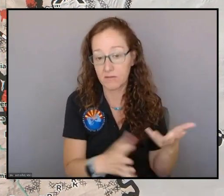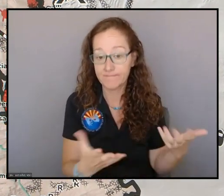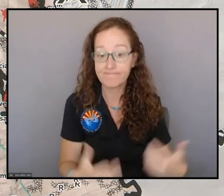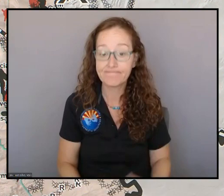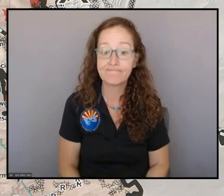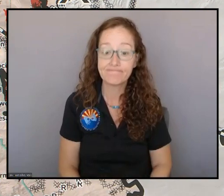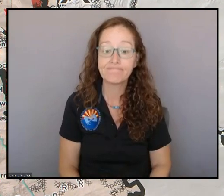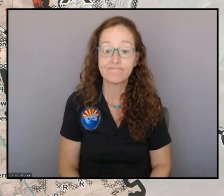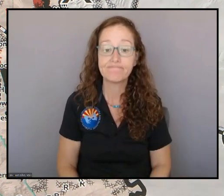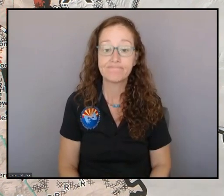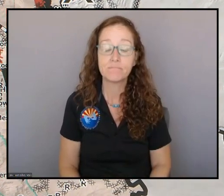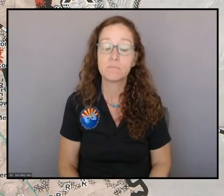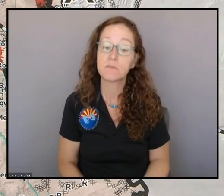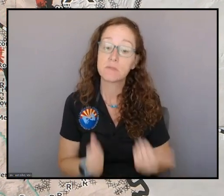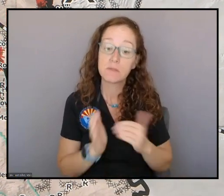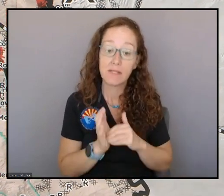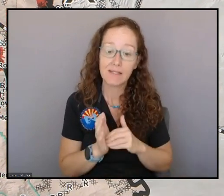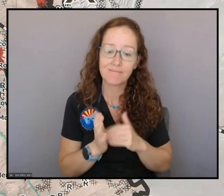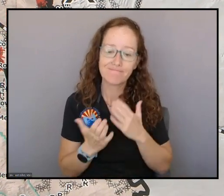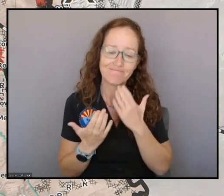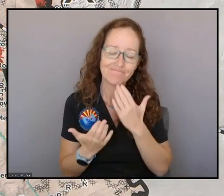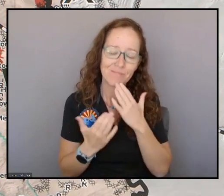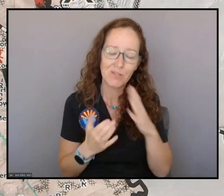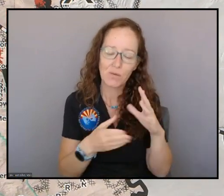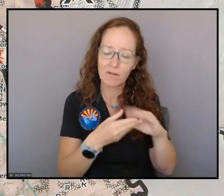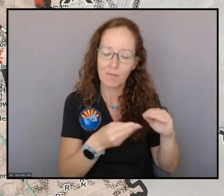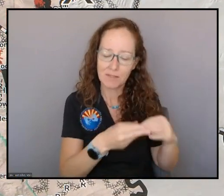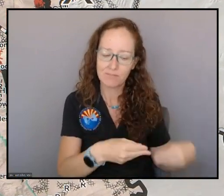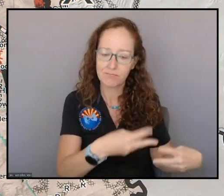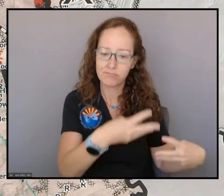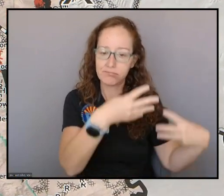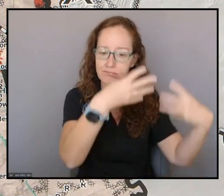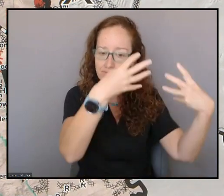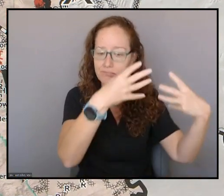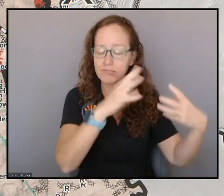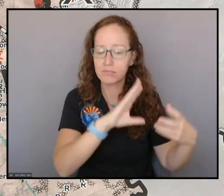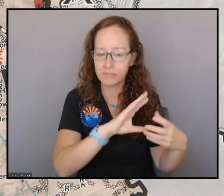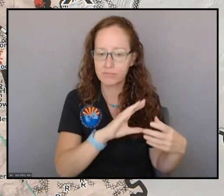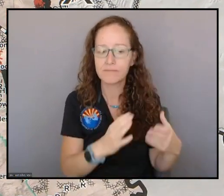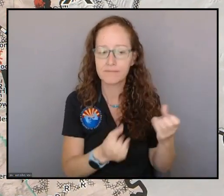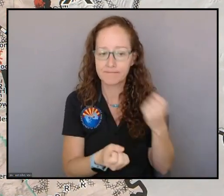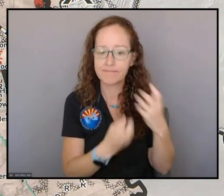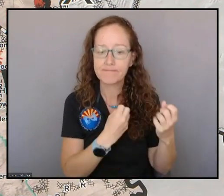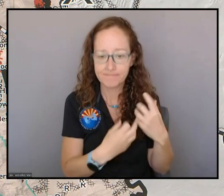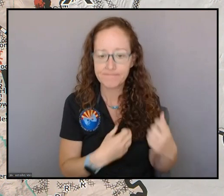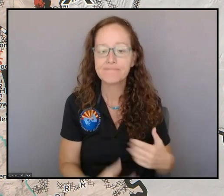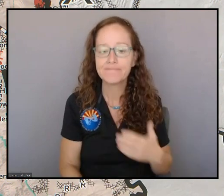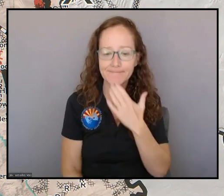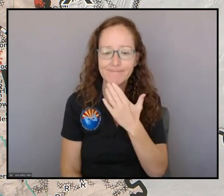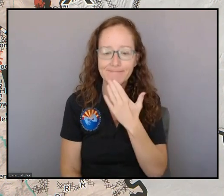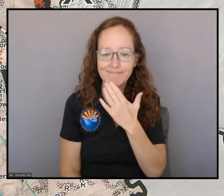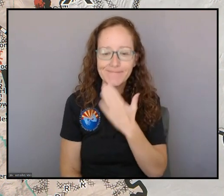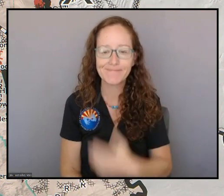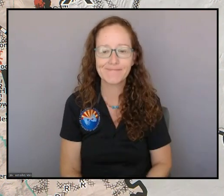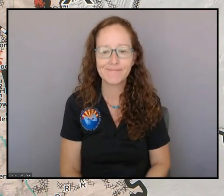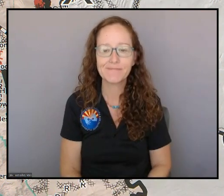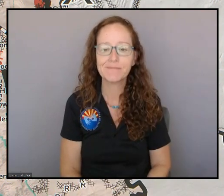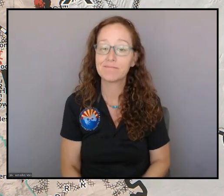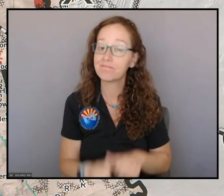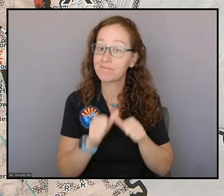appreciate all the comments that you guys are sending in and continue to do that. Continue to make the calls when